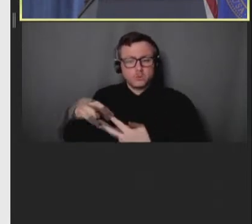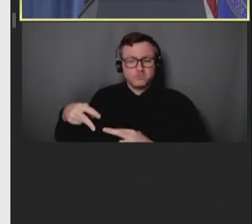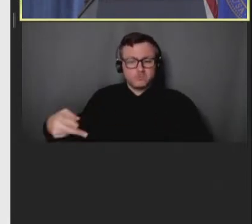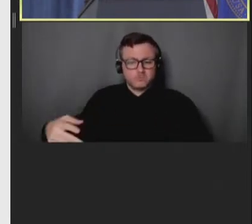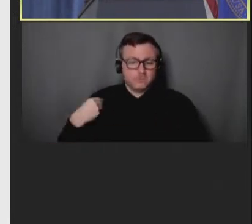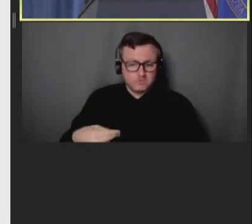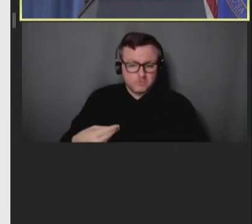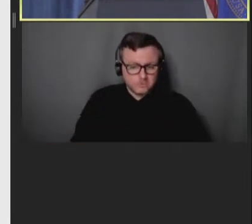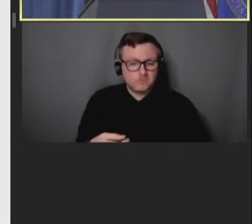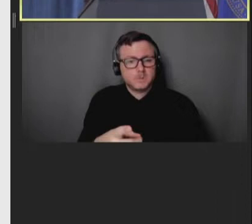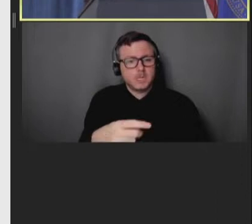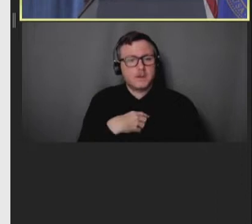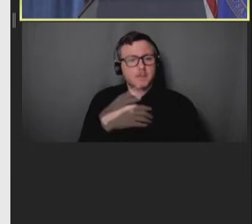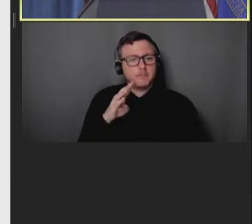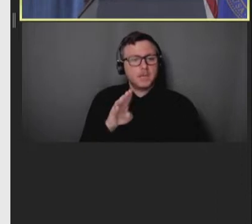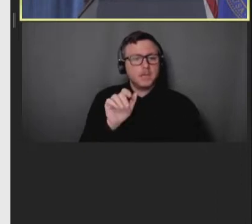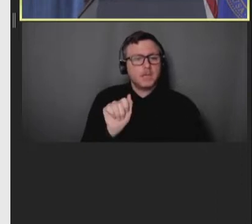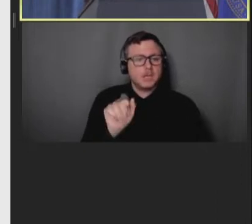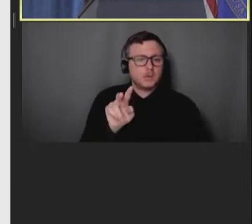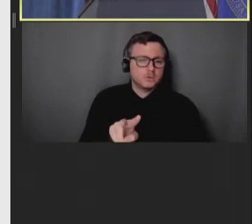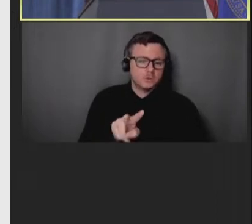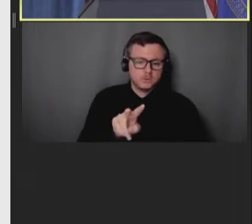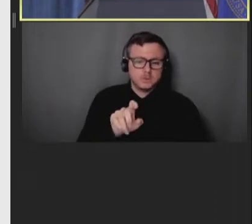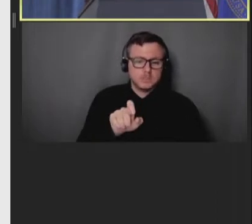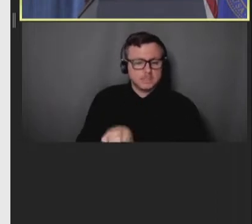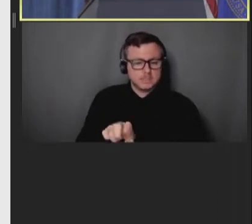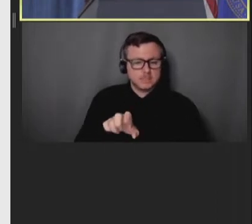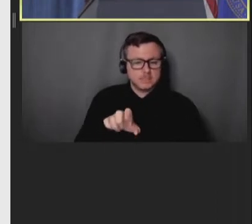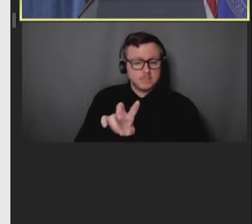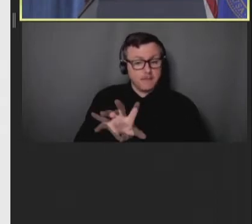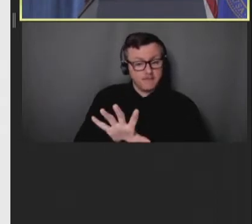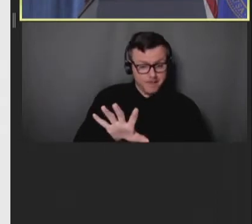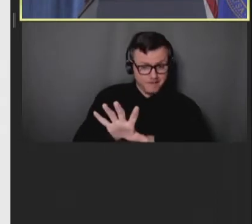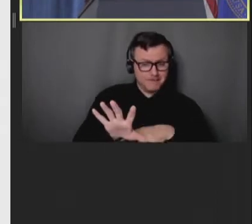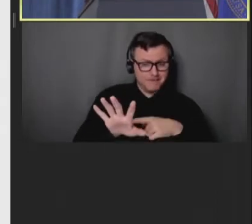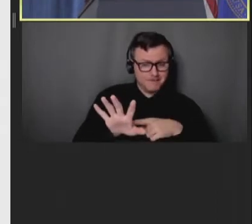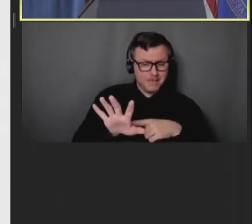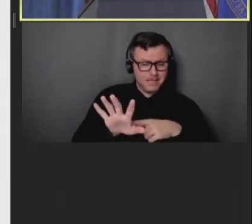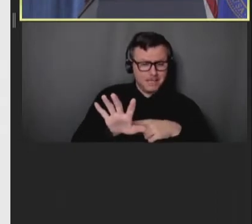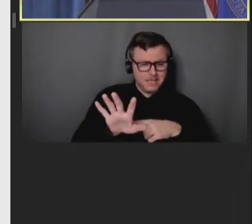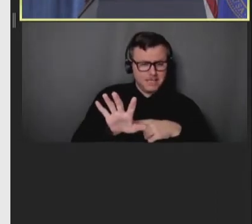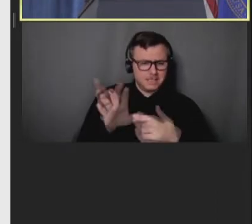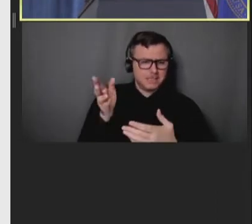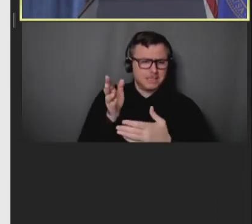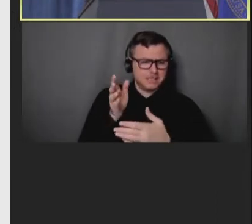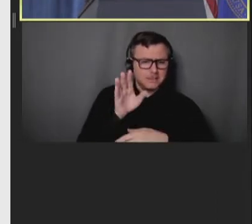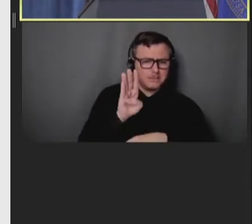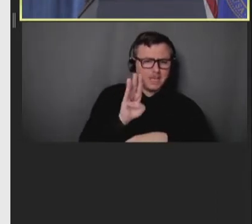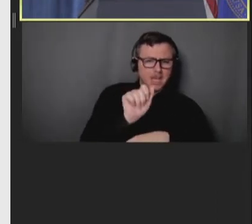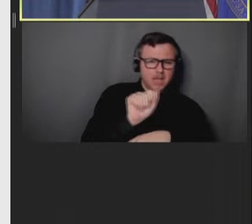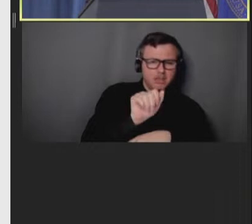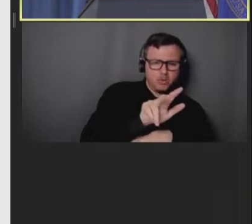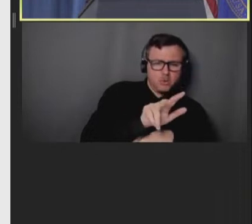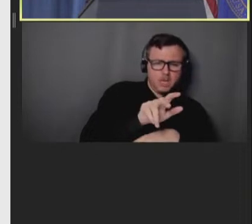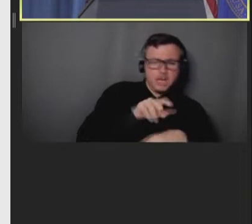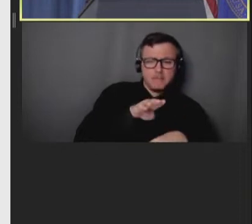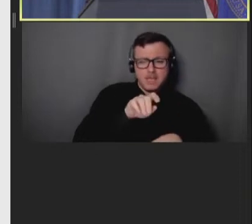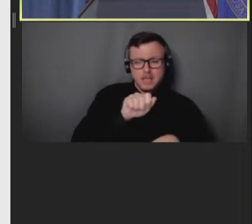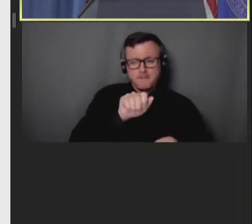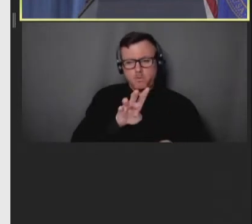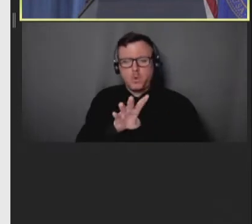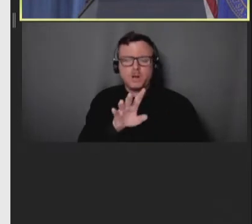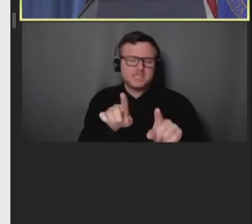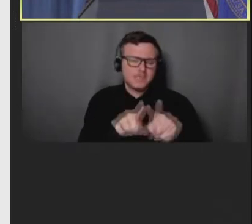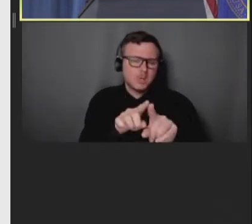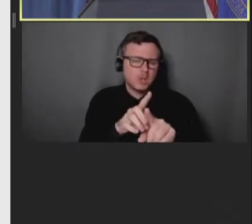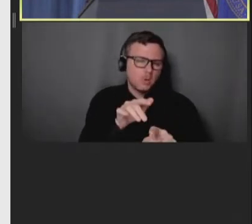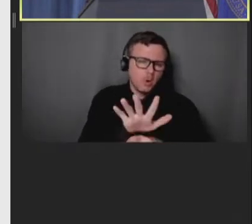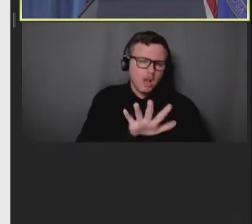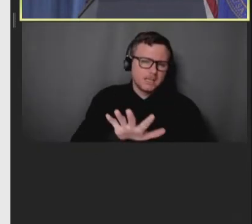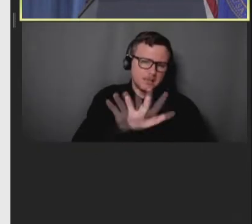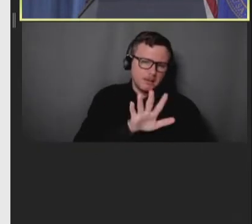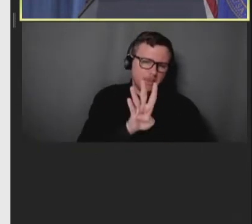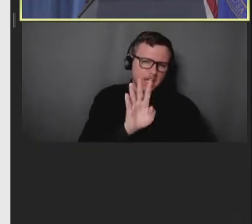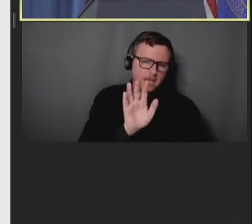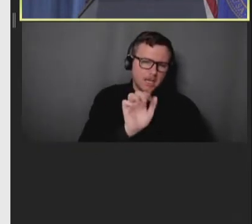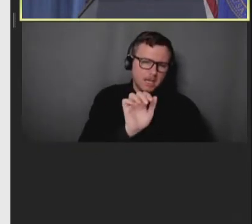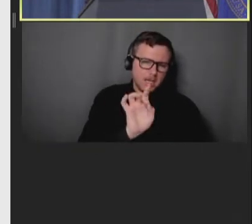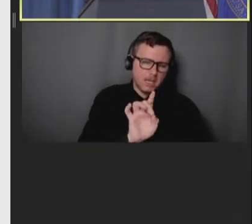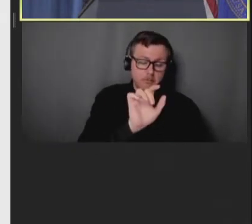BA.275 is roughly equivalent to somewhere between BA.3 and BA.4, so approximately the BA.2.12. And